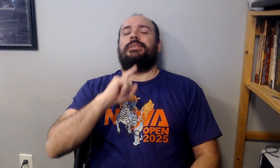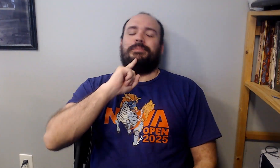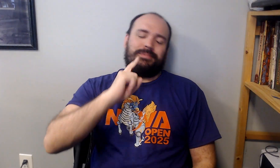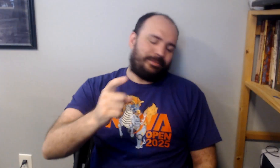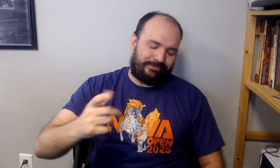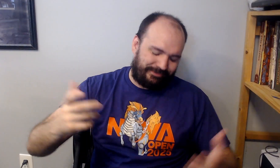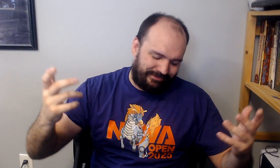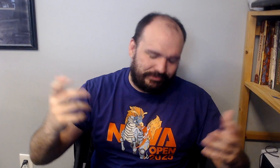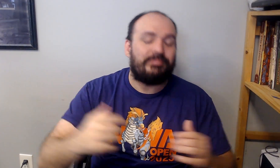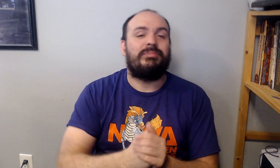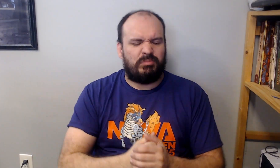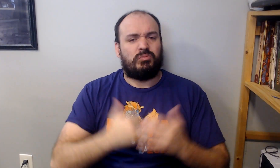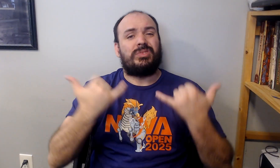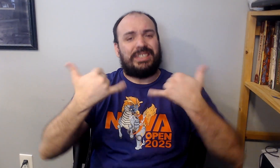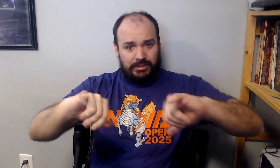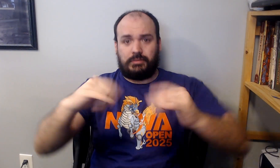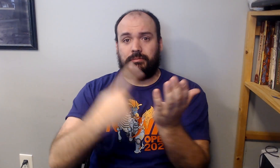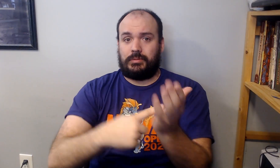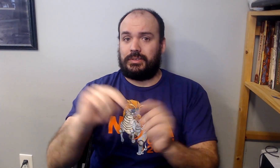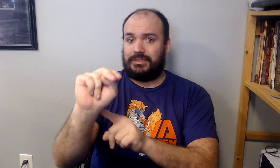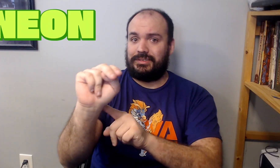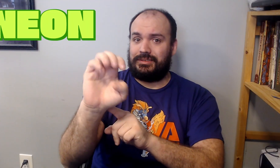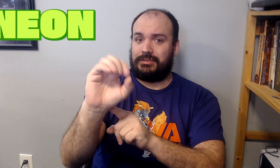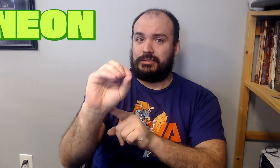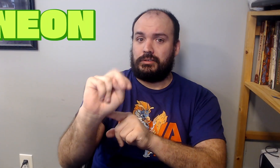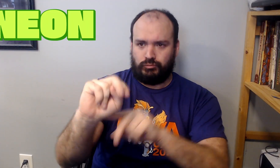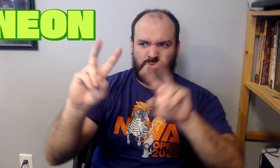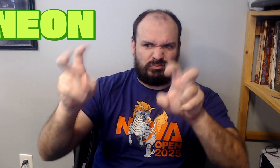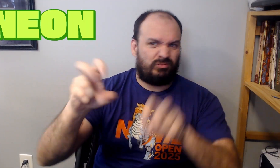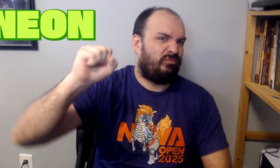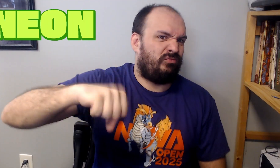Really… We’ll still discuss “NEON”, yes.